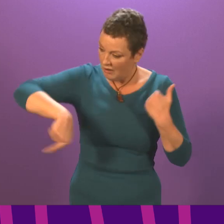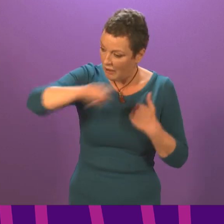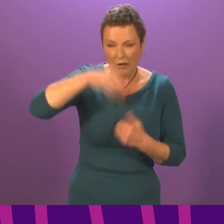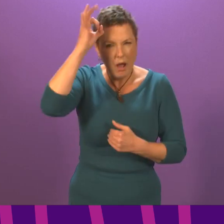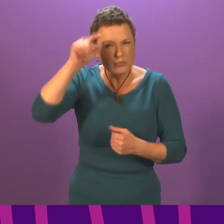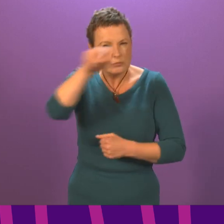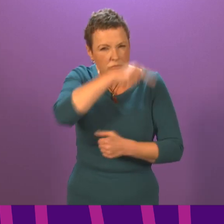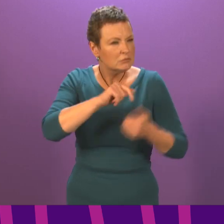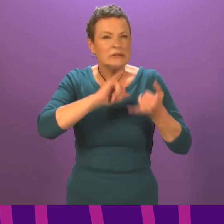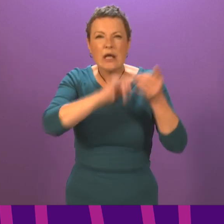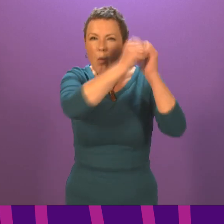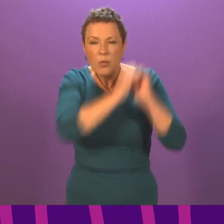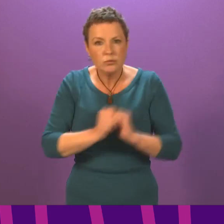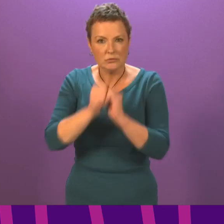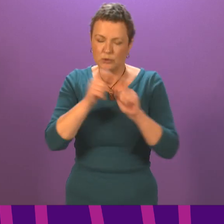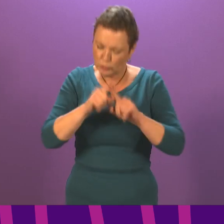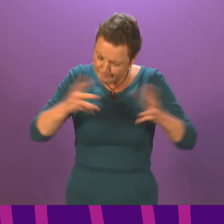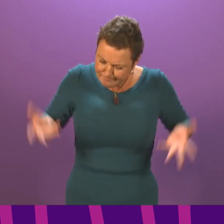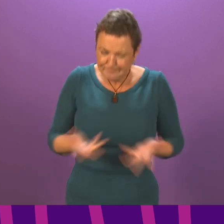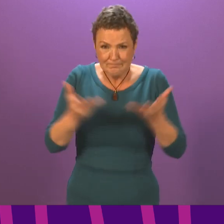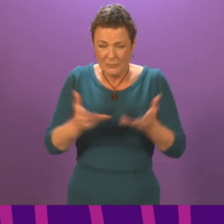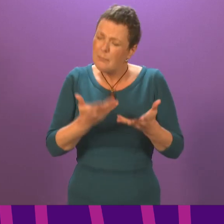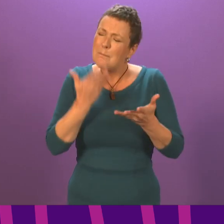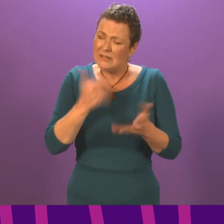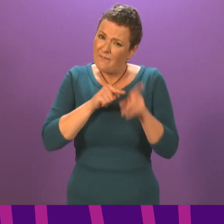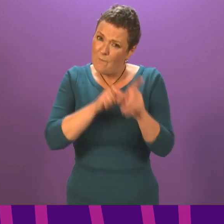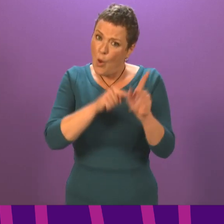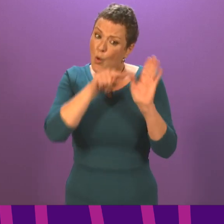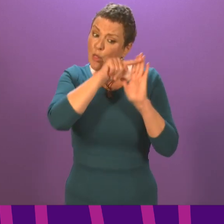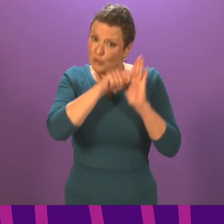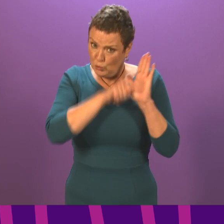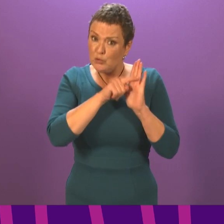with the restrictions to assure ourselves that, in the period ahead, level 3 is capable